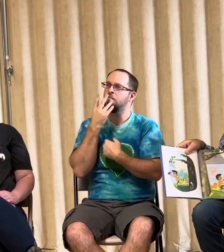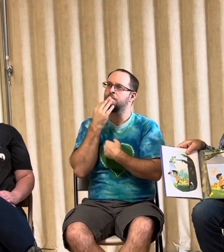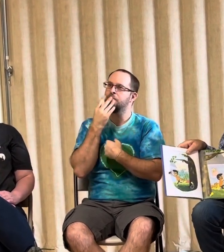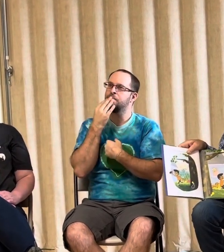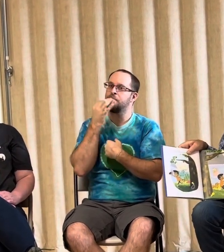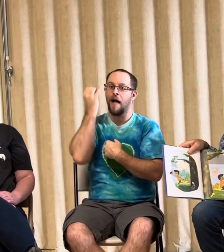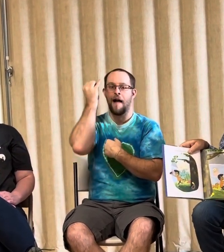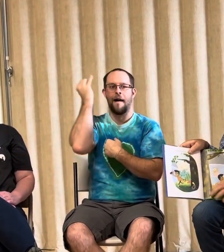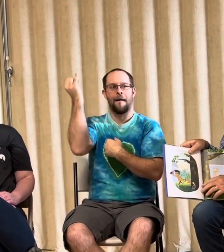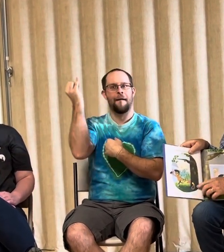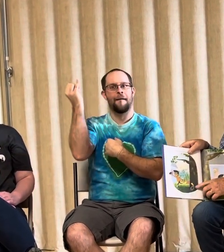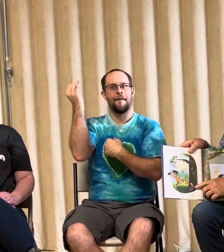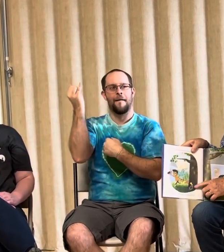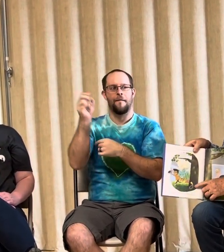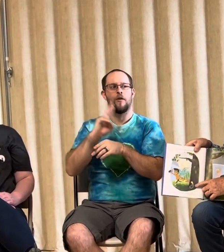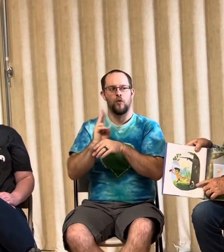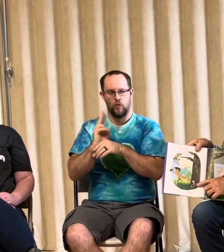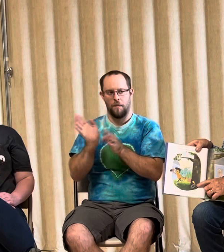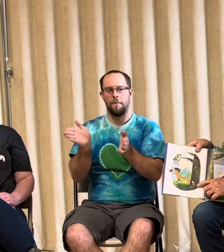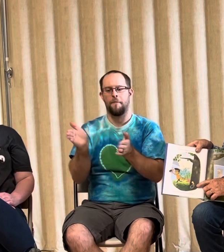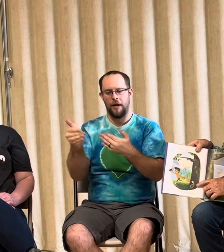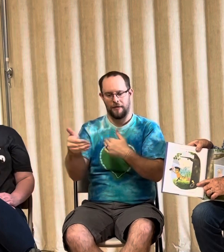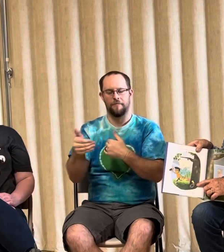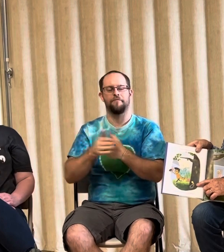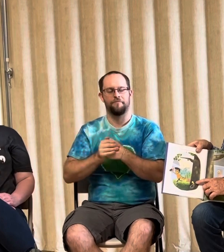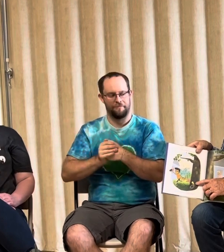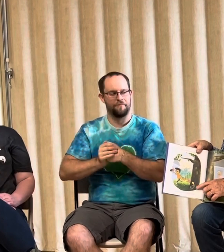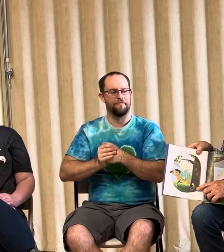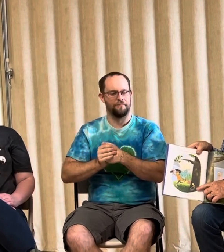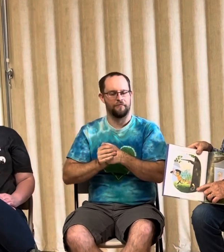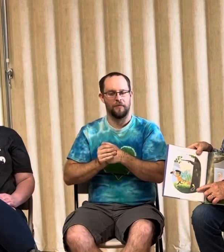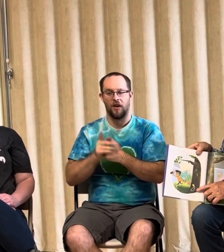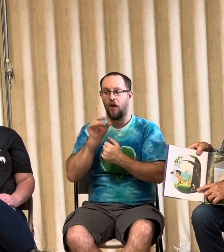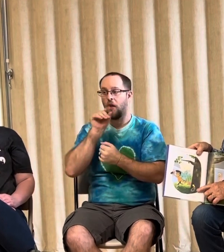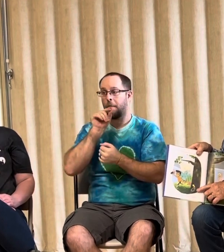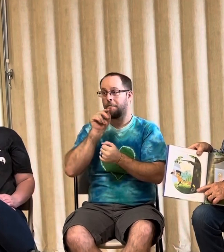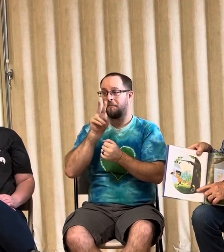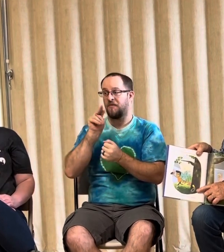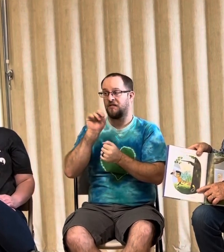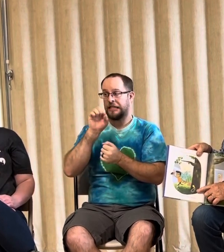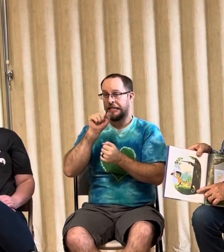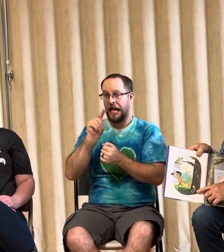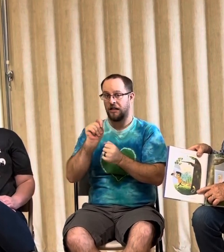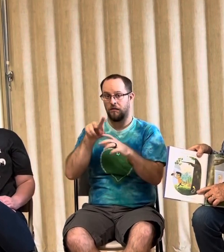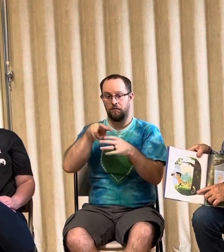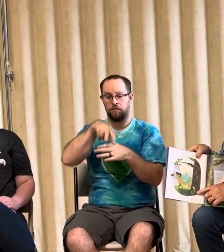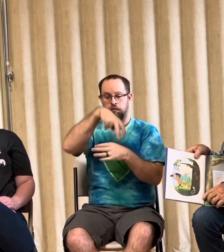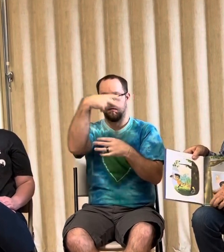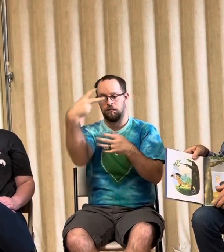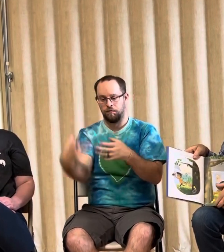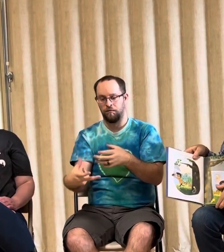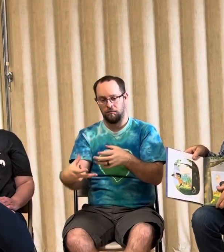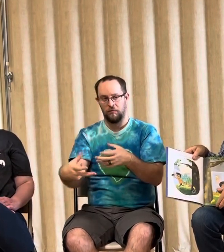do with it. So guess what happened? The bird's nest fell out of the tree, and so now